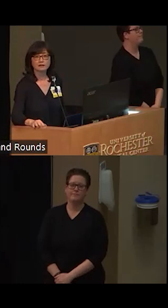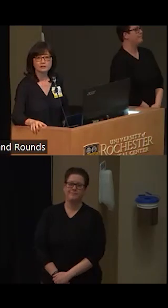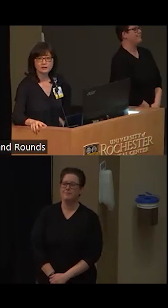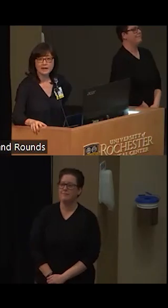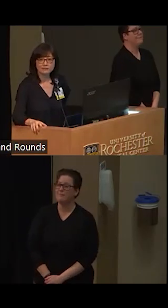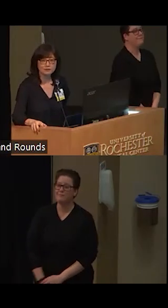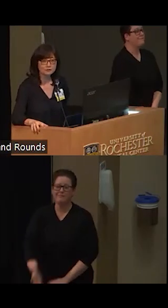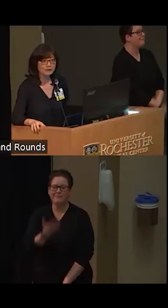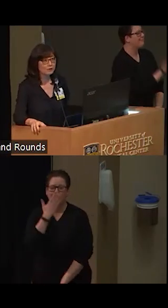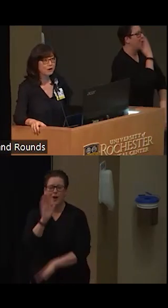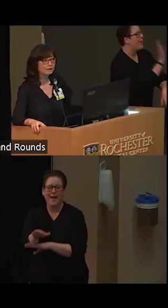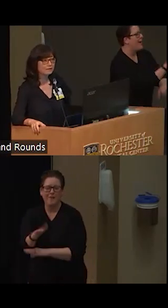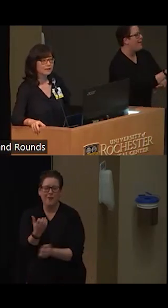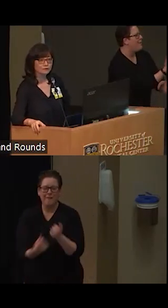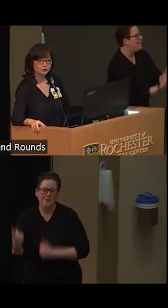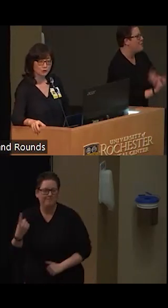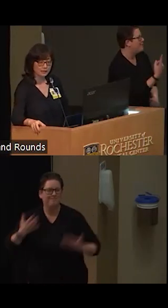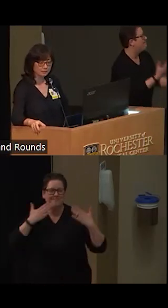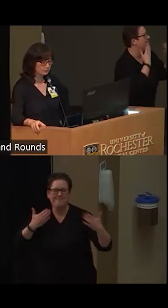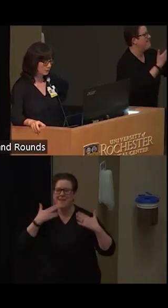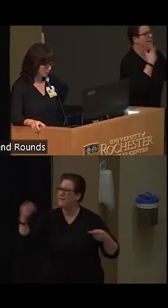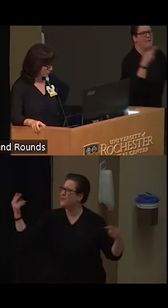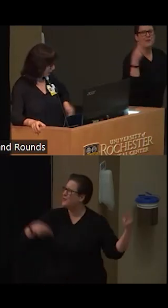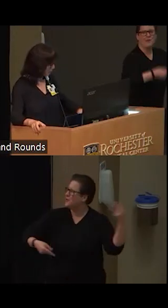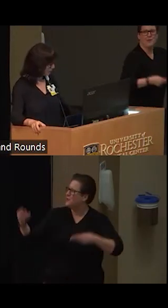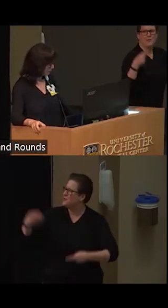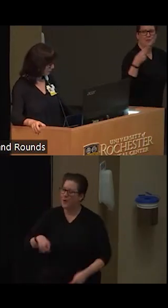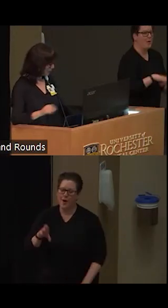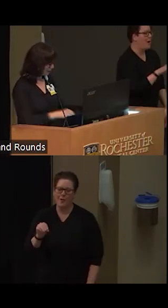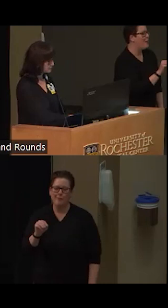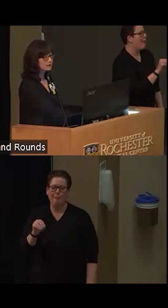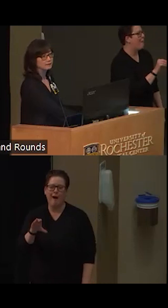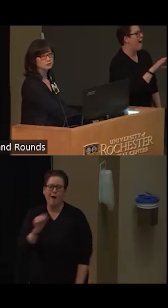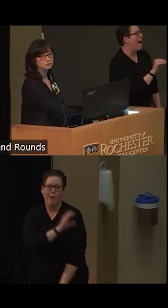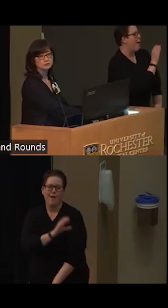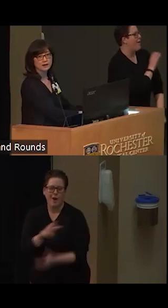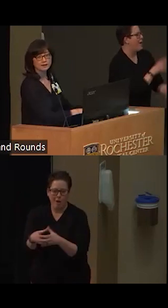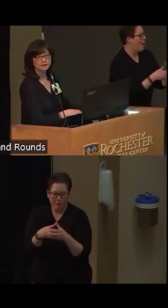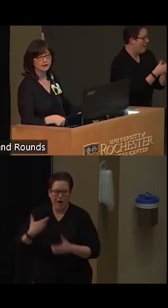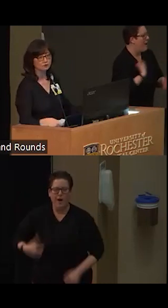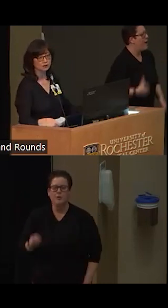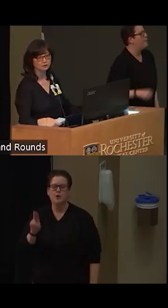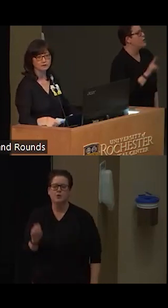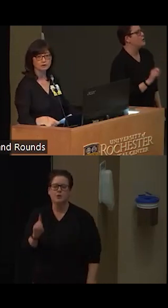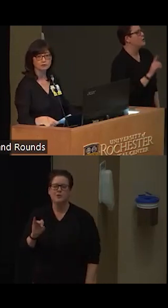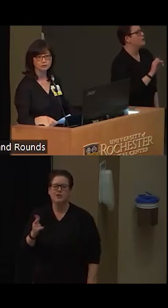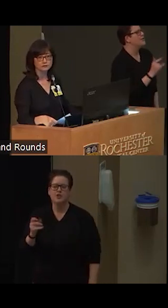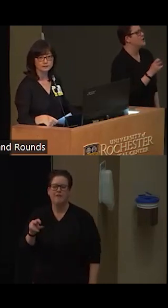so good afternoon everyone thank you for joining us for our Romano clinical rounds I'm sudie Giovanni the vice chair of Clinical Services